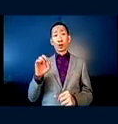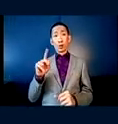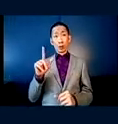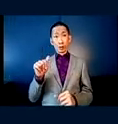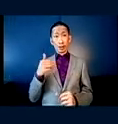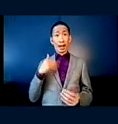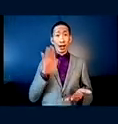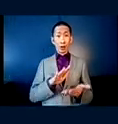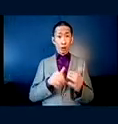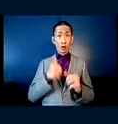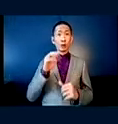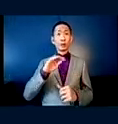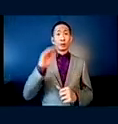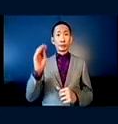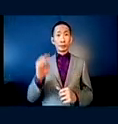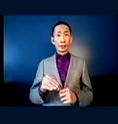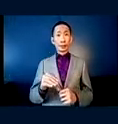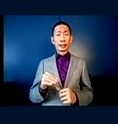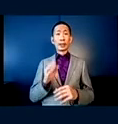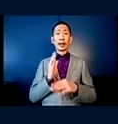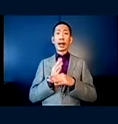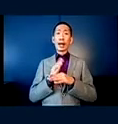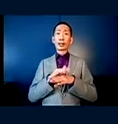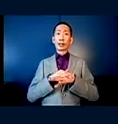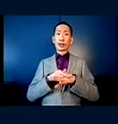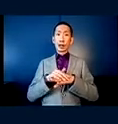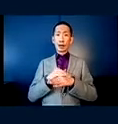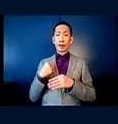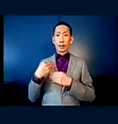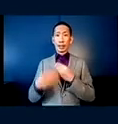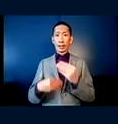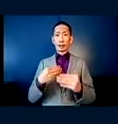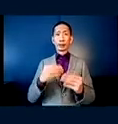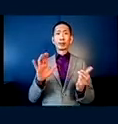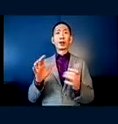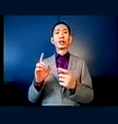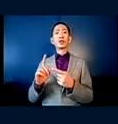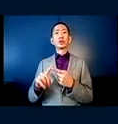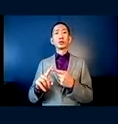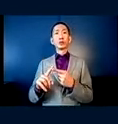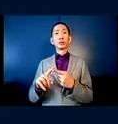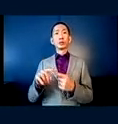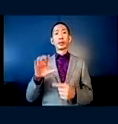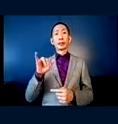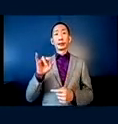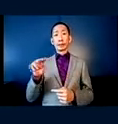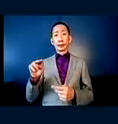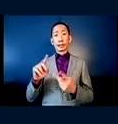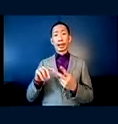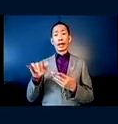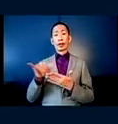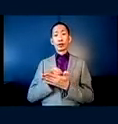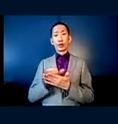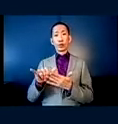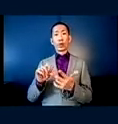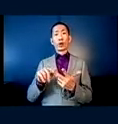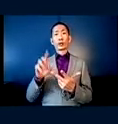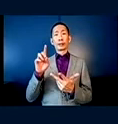AND IN FACT OKLAHOMA HAD THE LOWEST PERCENTAGE, AVERAGE